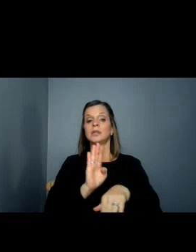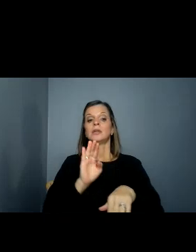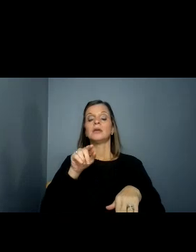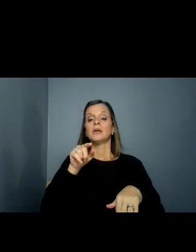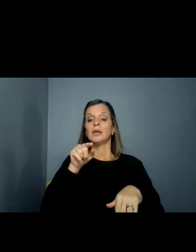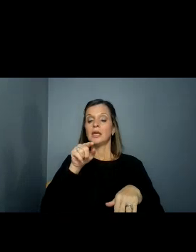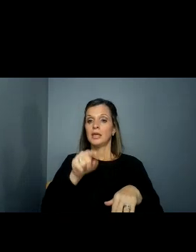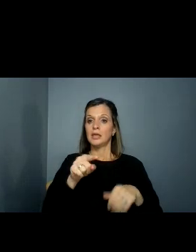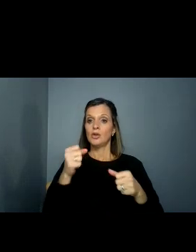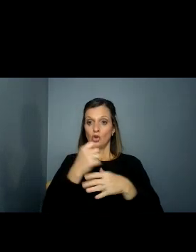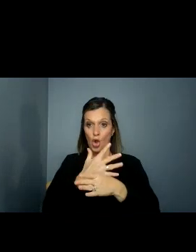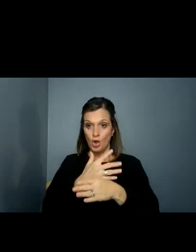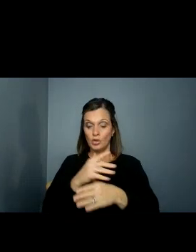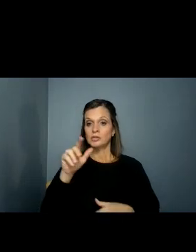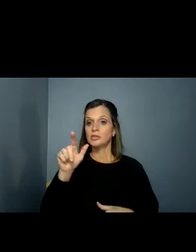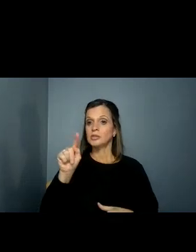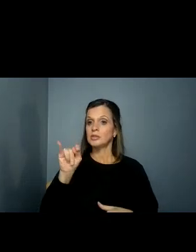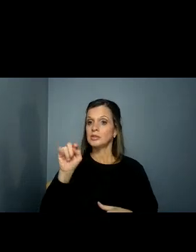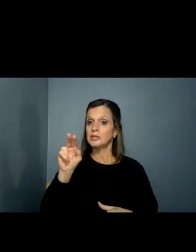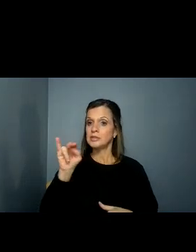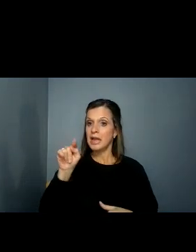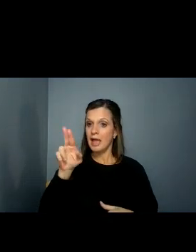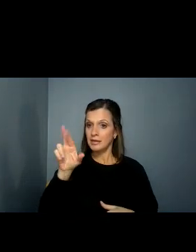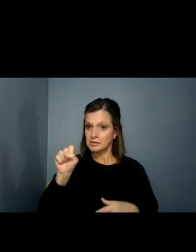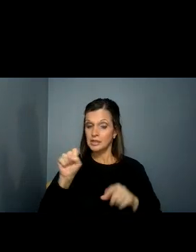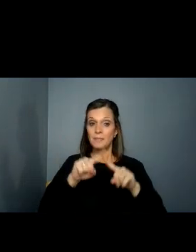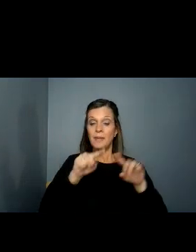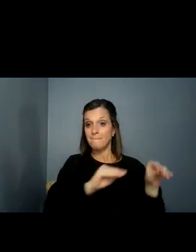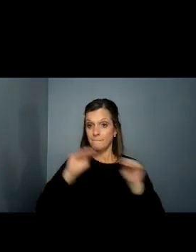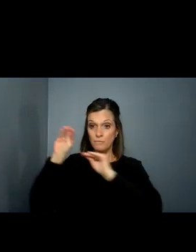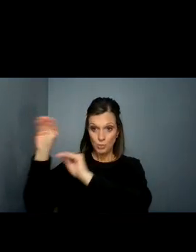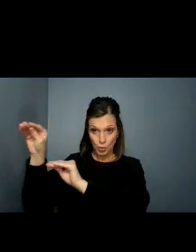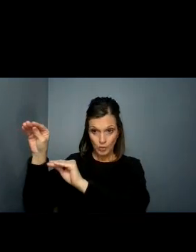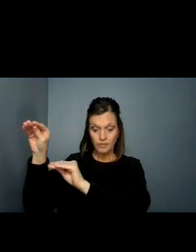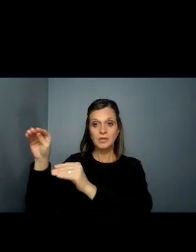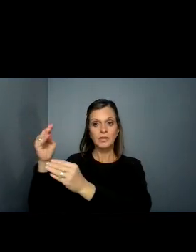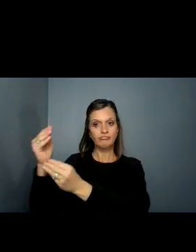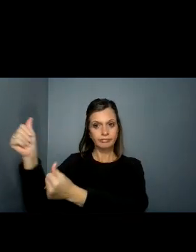their experience up because they weren't subject to all that loud noise constantly.